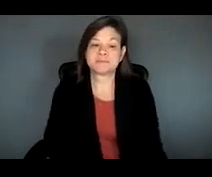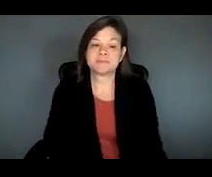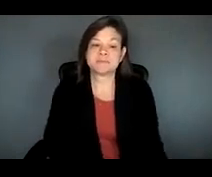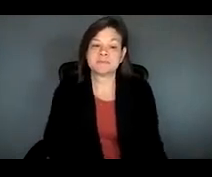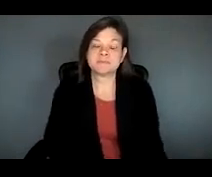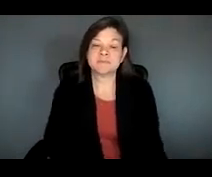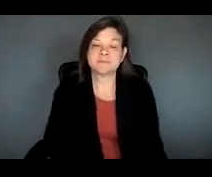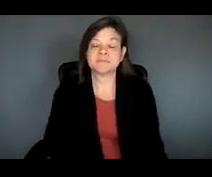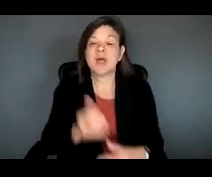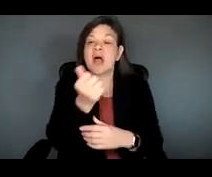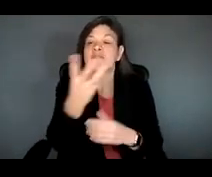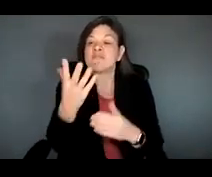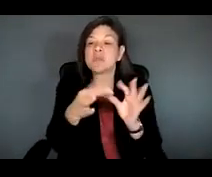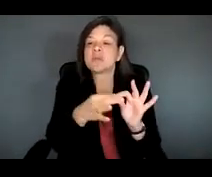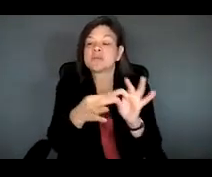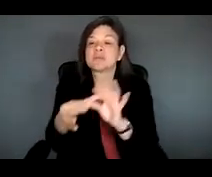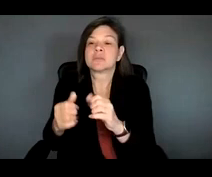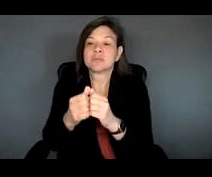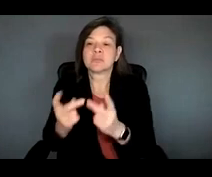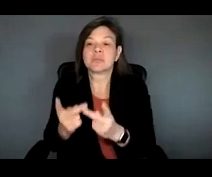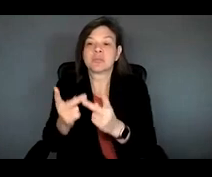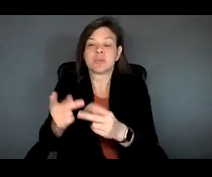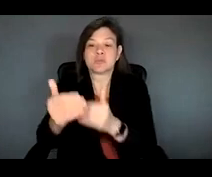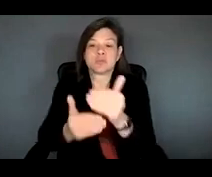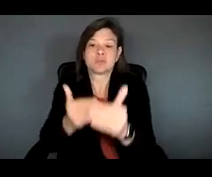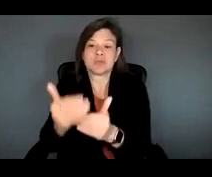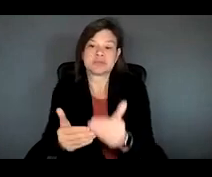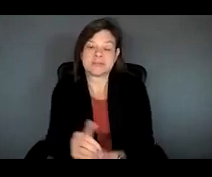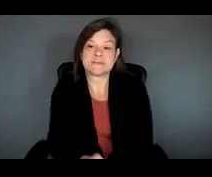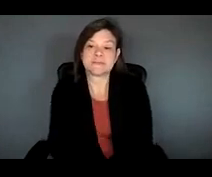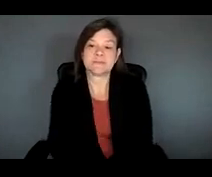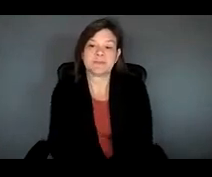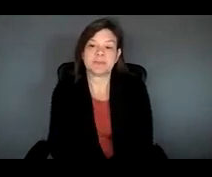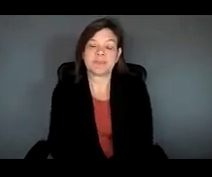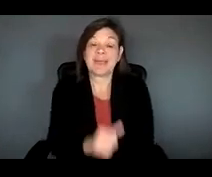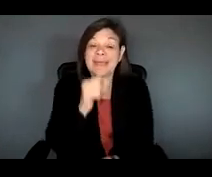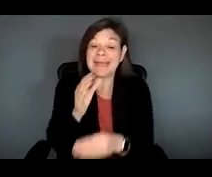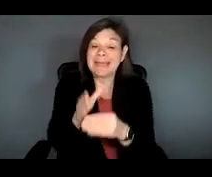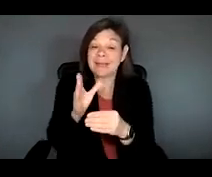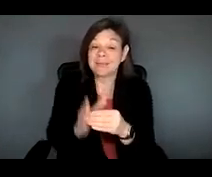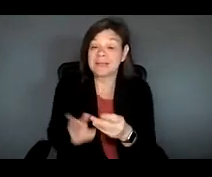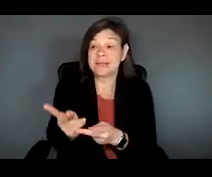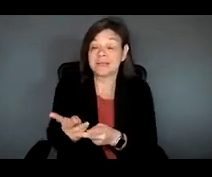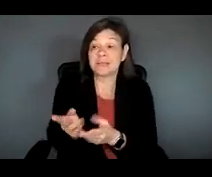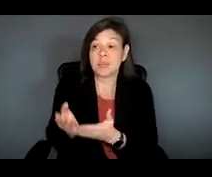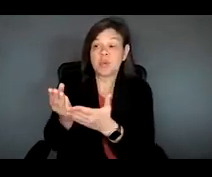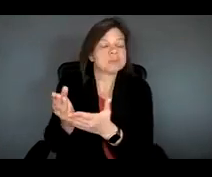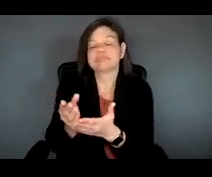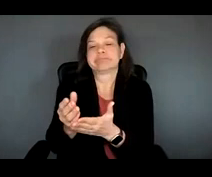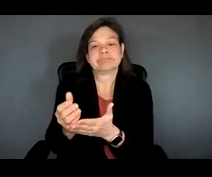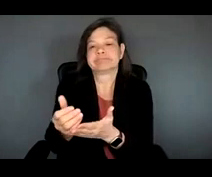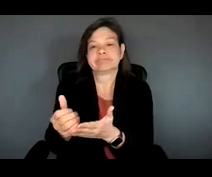to the proposal process. Incomplete proposals will not be accepted. One of the reasons we're